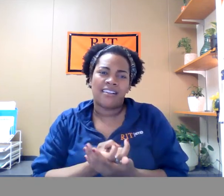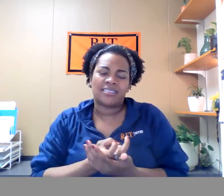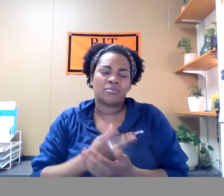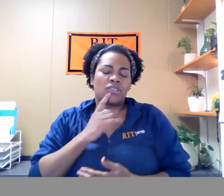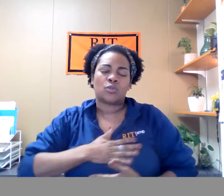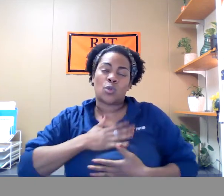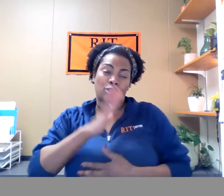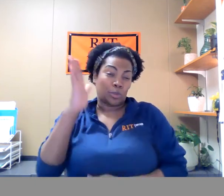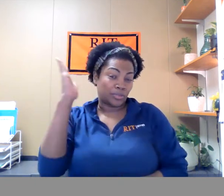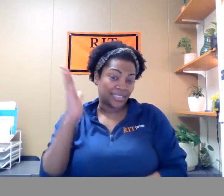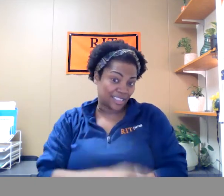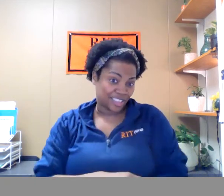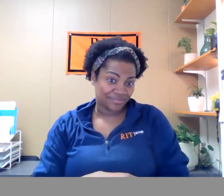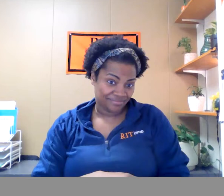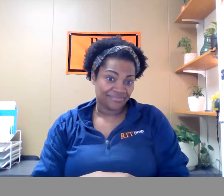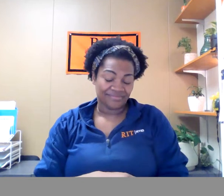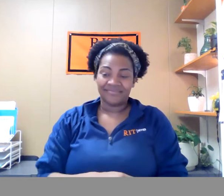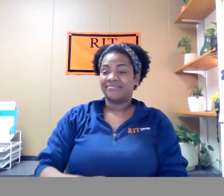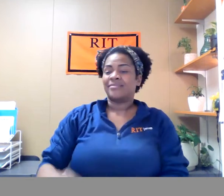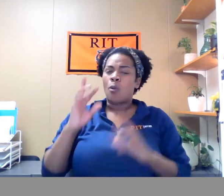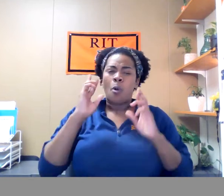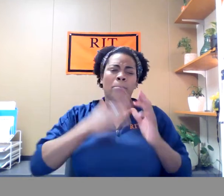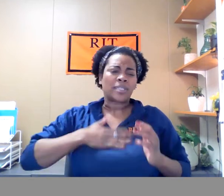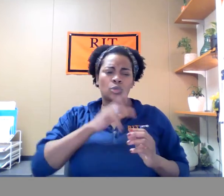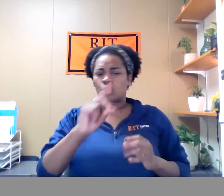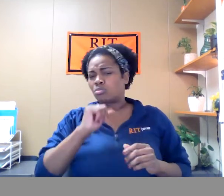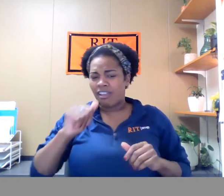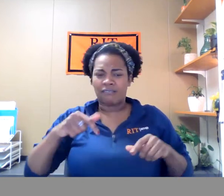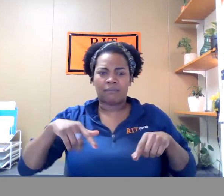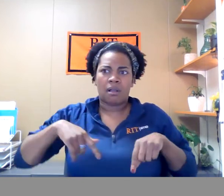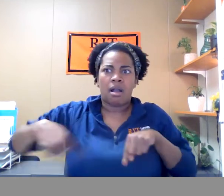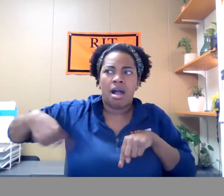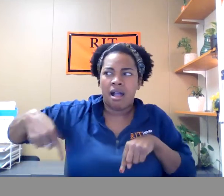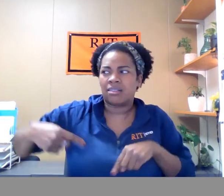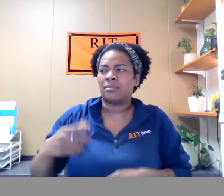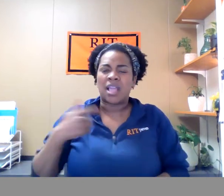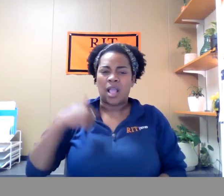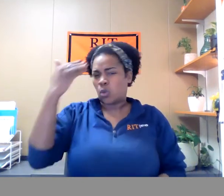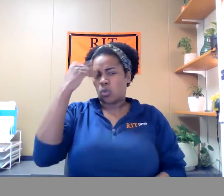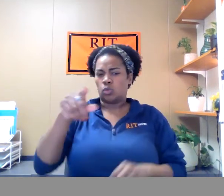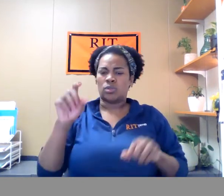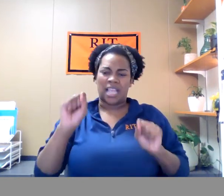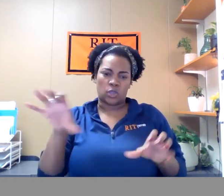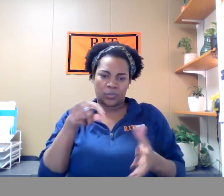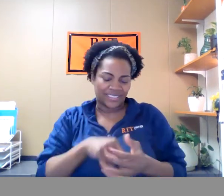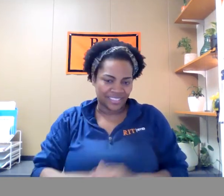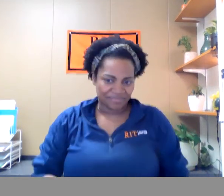if you do this one-minute pitch challenge. And then the audience is high-school students...